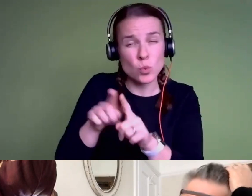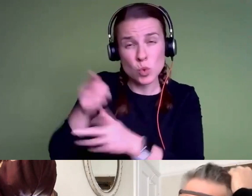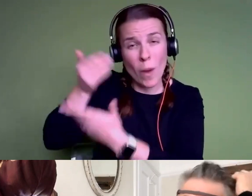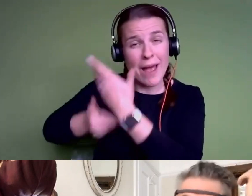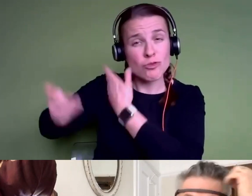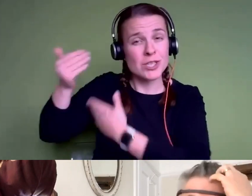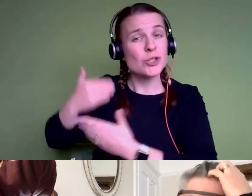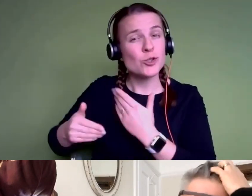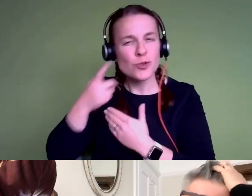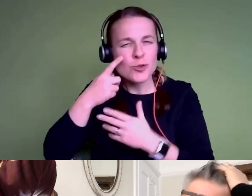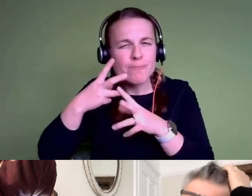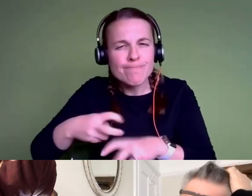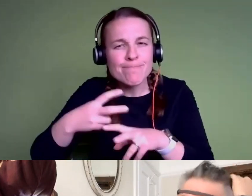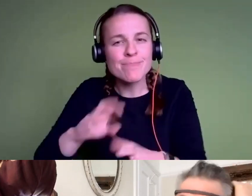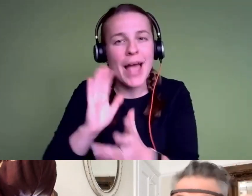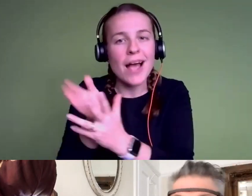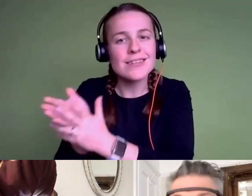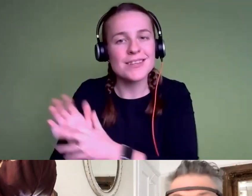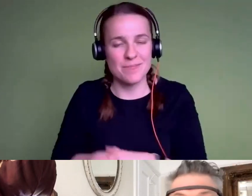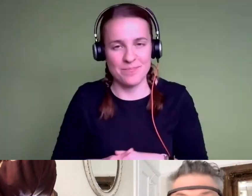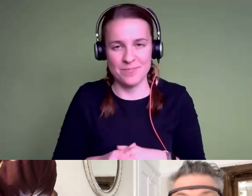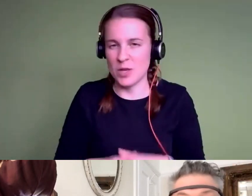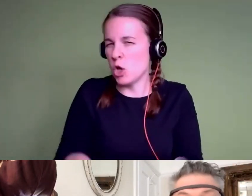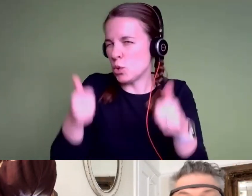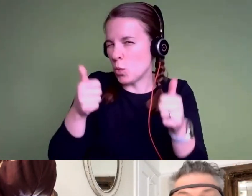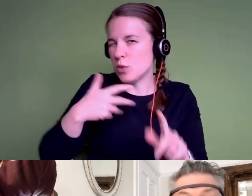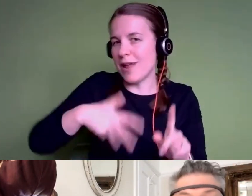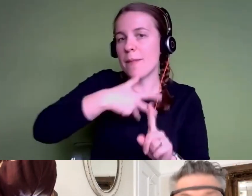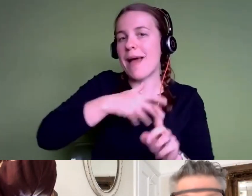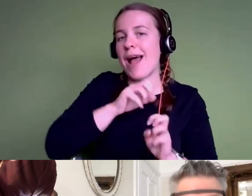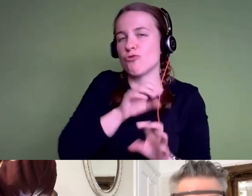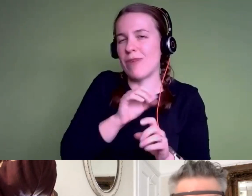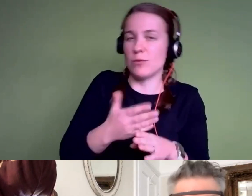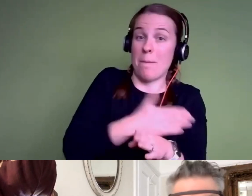to explore nature access and heritage.